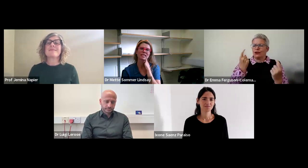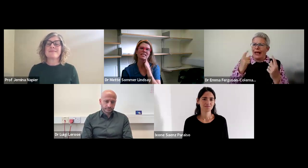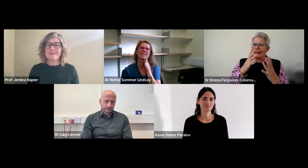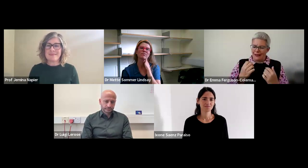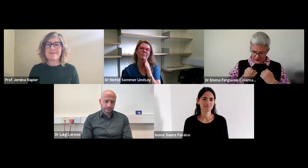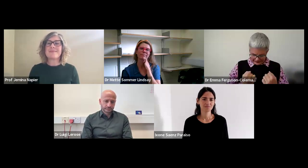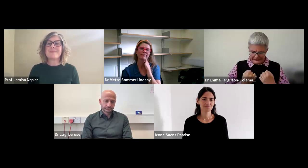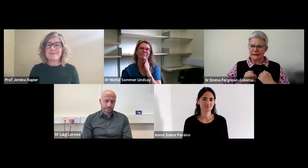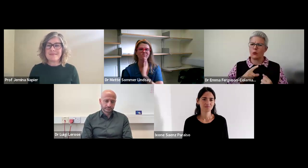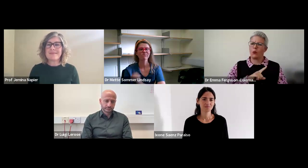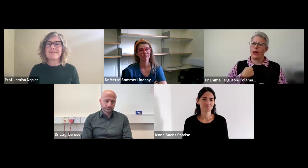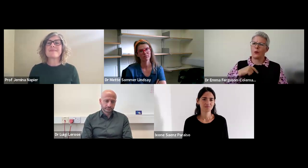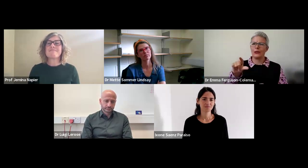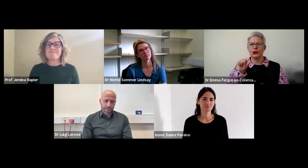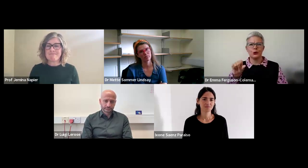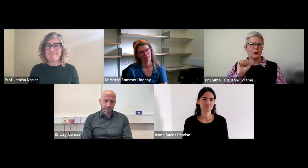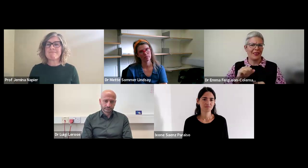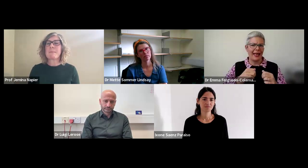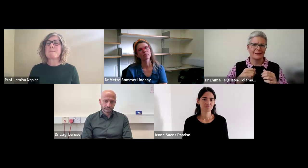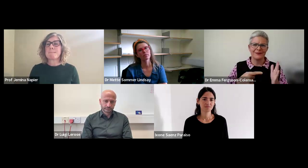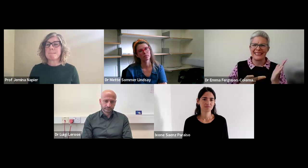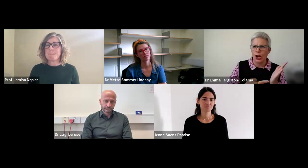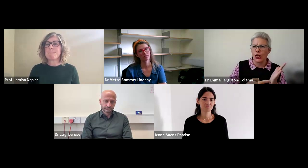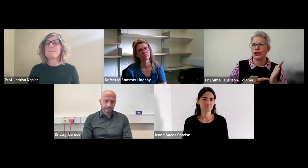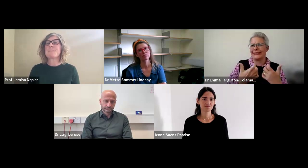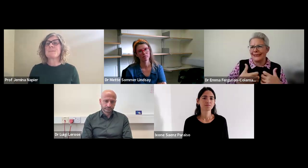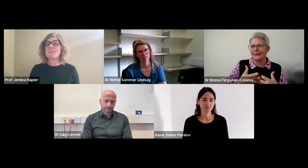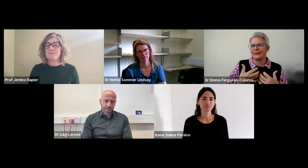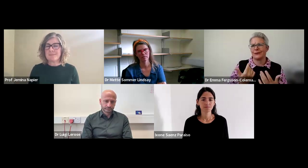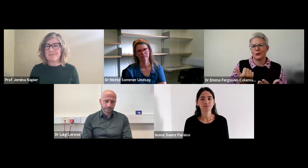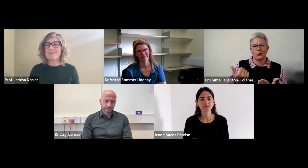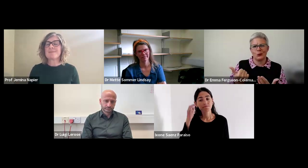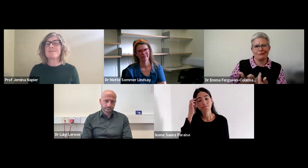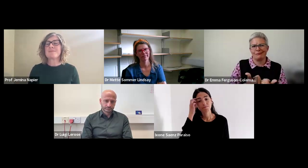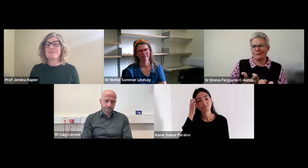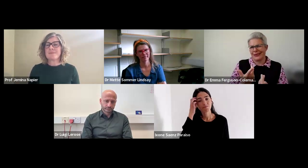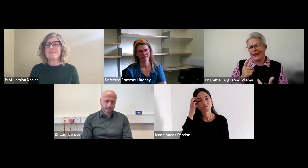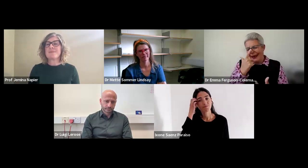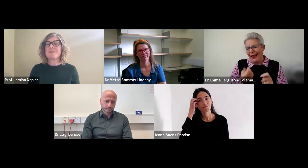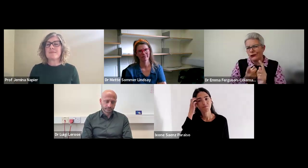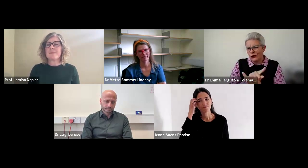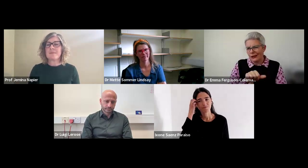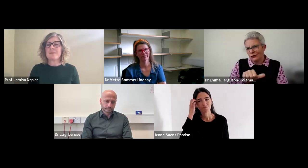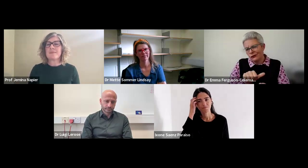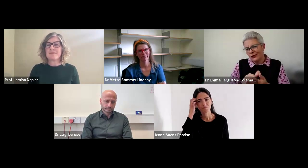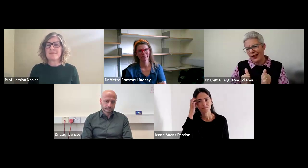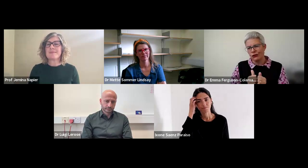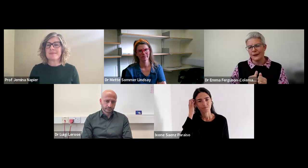There would be huge embarrassment and I think they would be thinking why are they choosing that